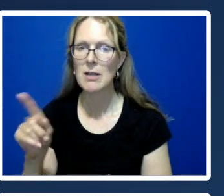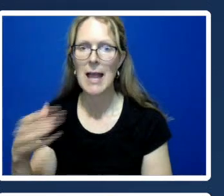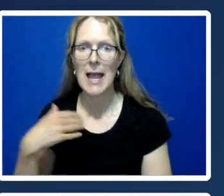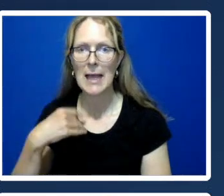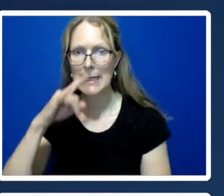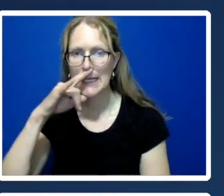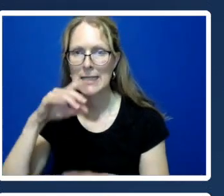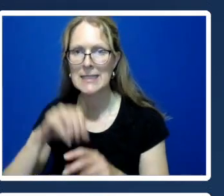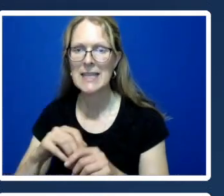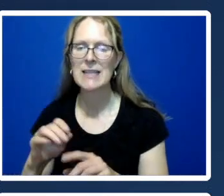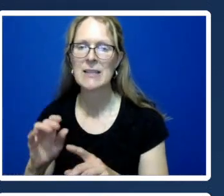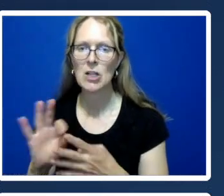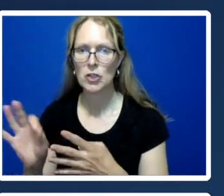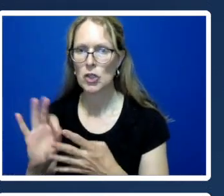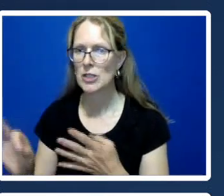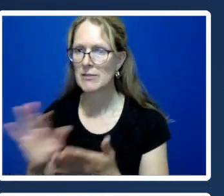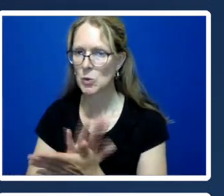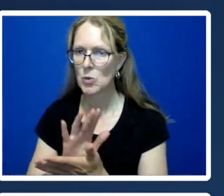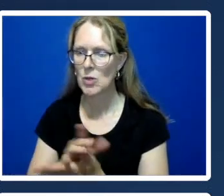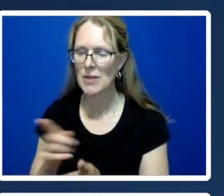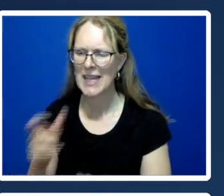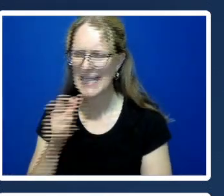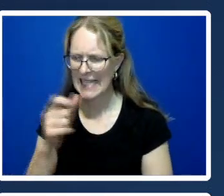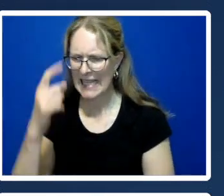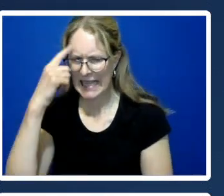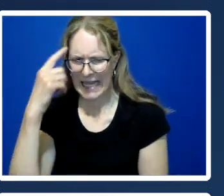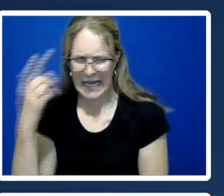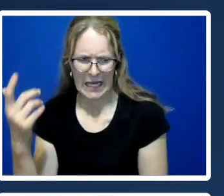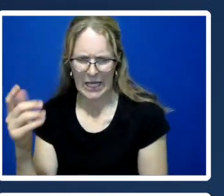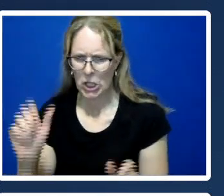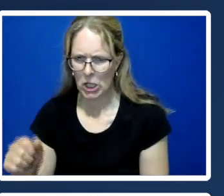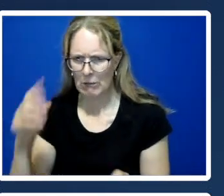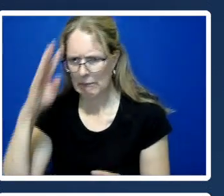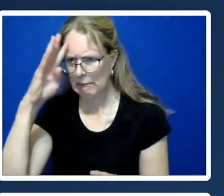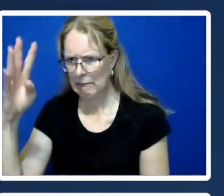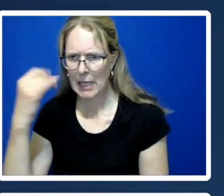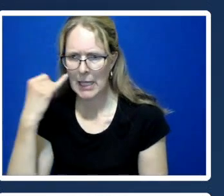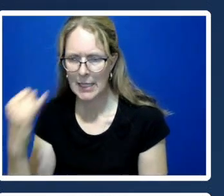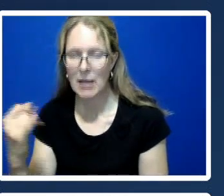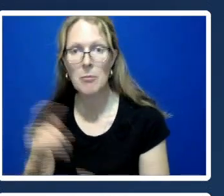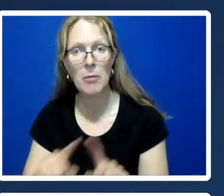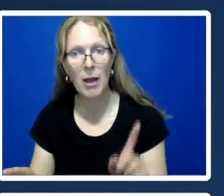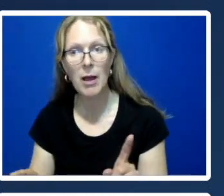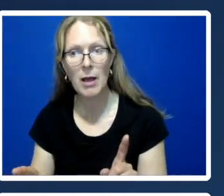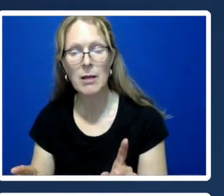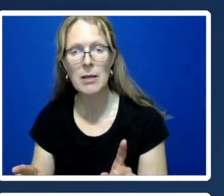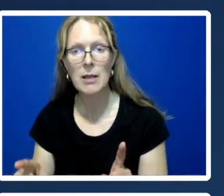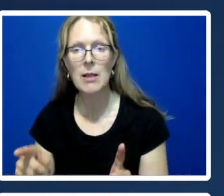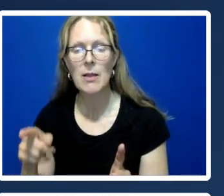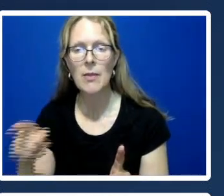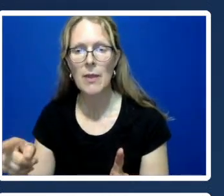with an idea -- actually identified some of them being homeless -- but identified